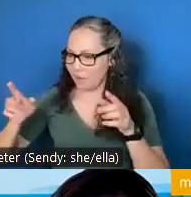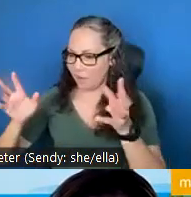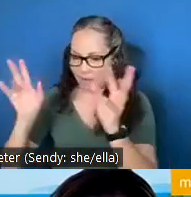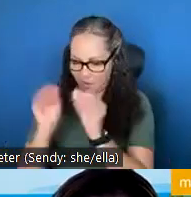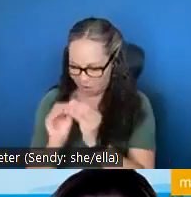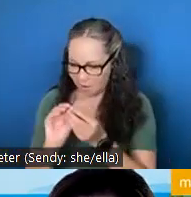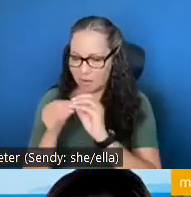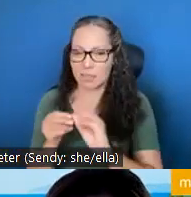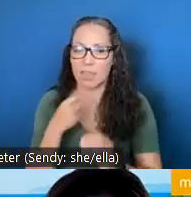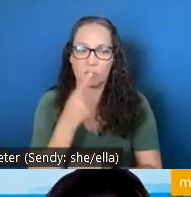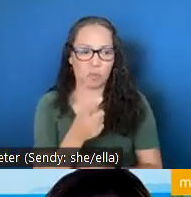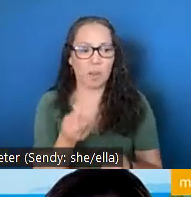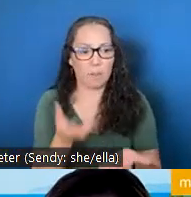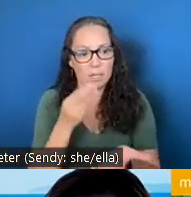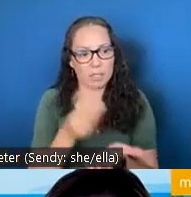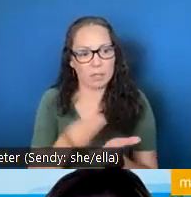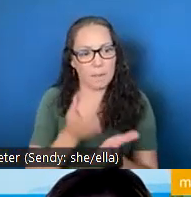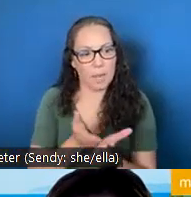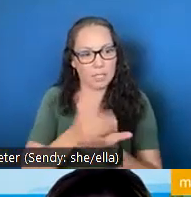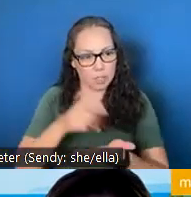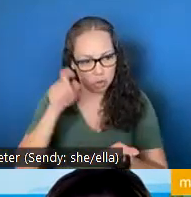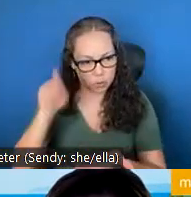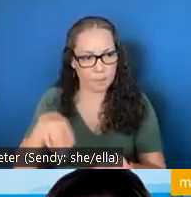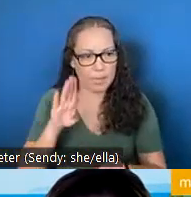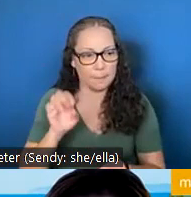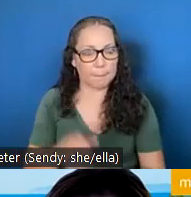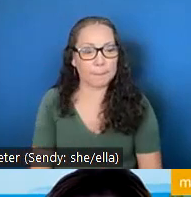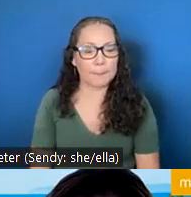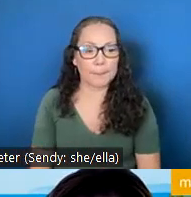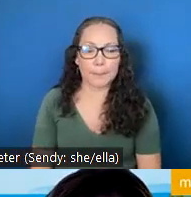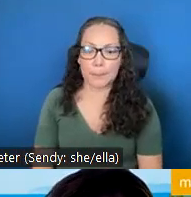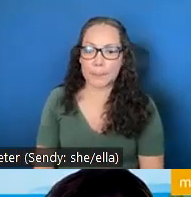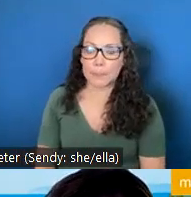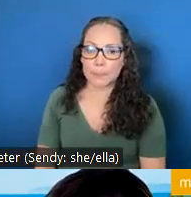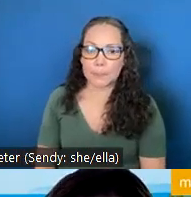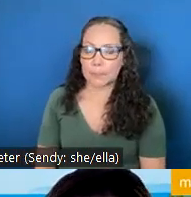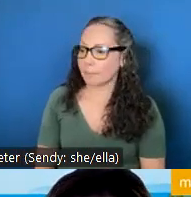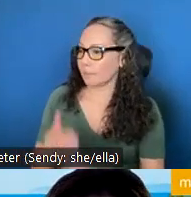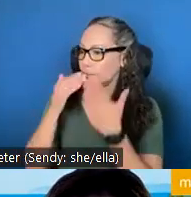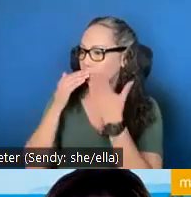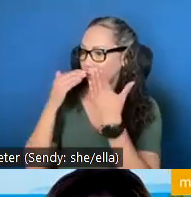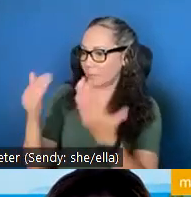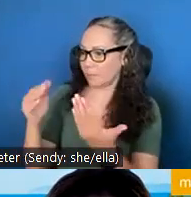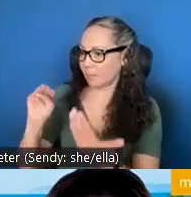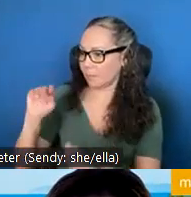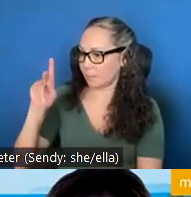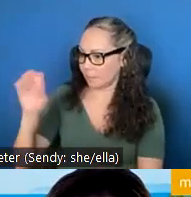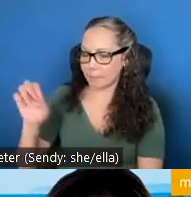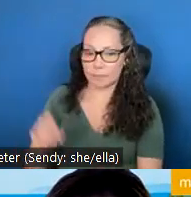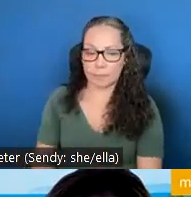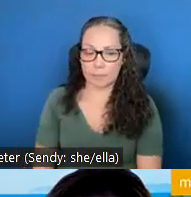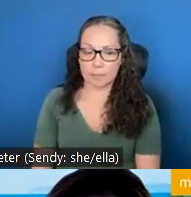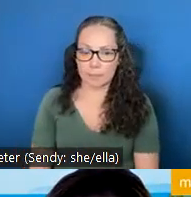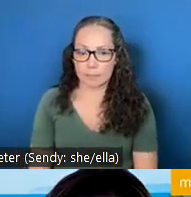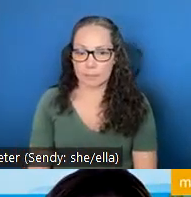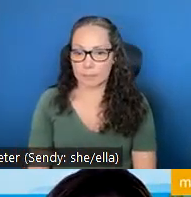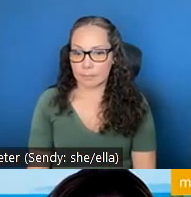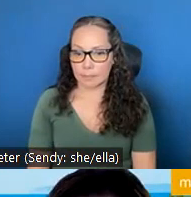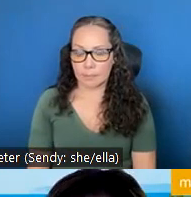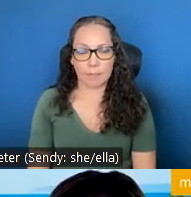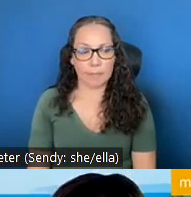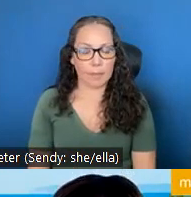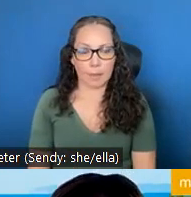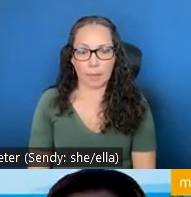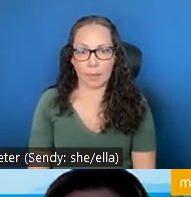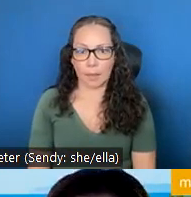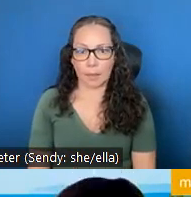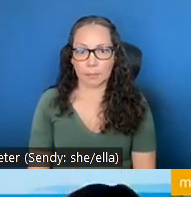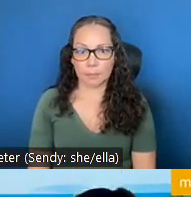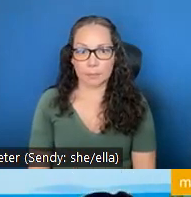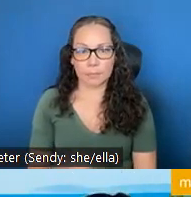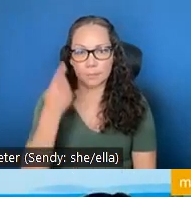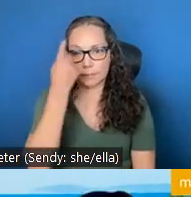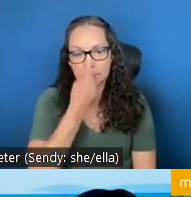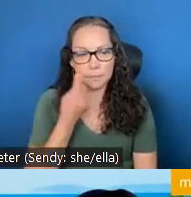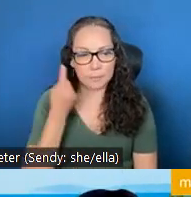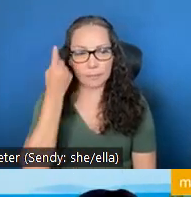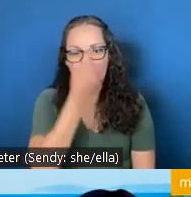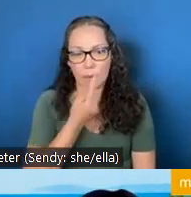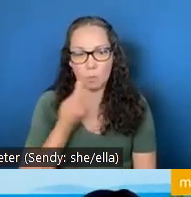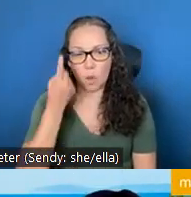be thank you Mark Darlene um yes thank you I wonder if there might be some opportunity to